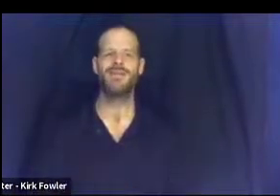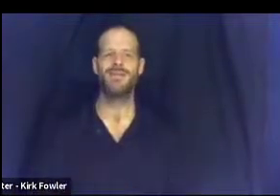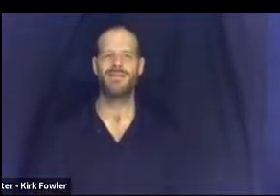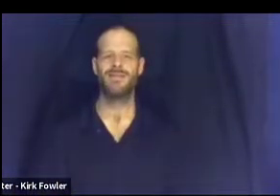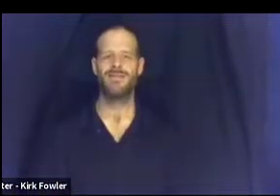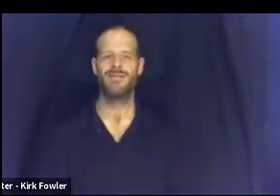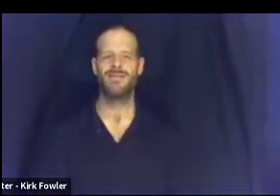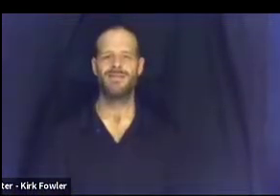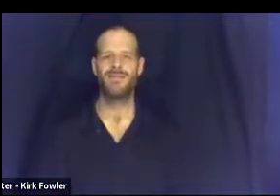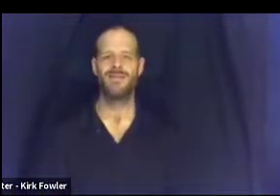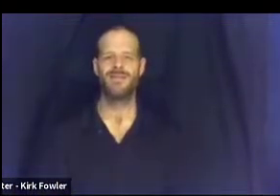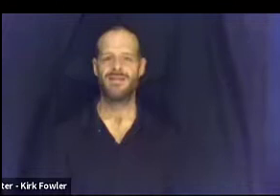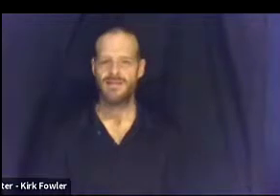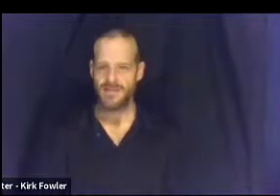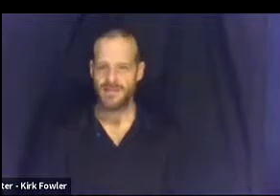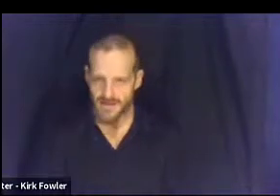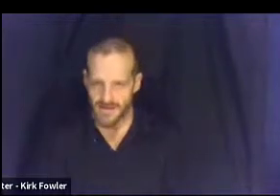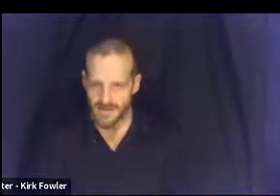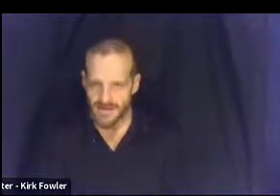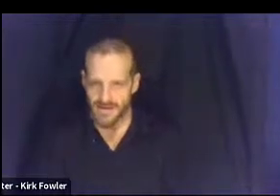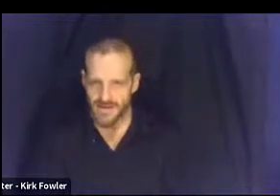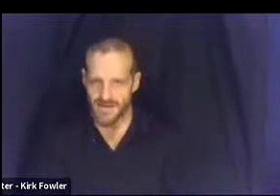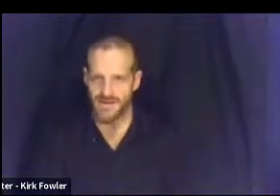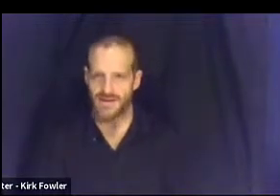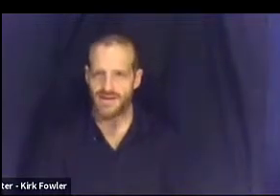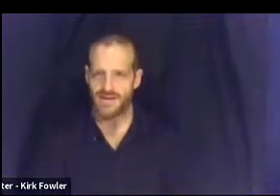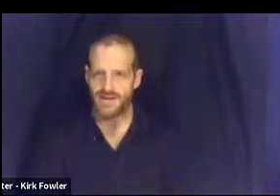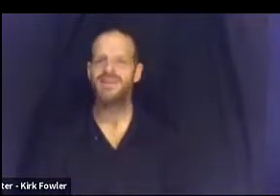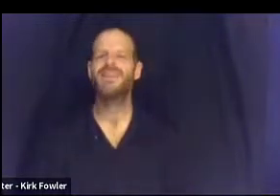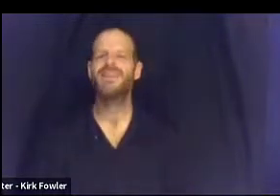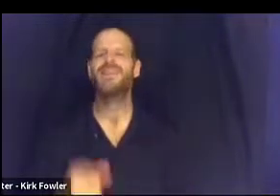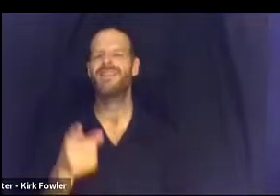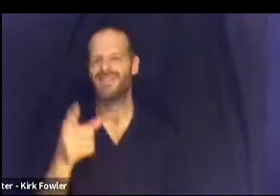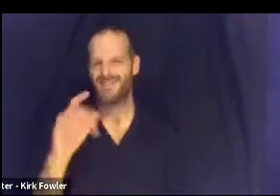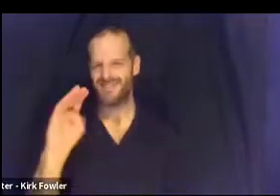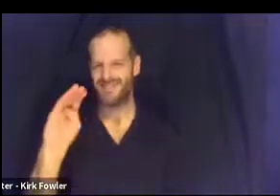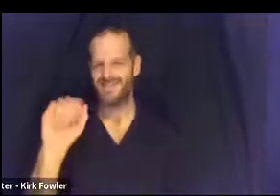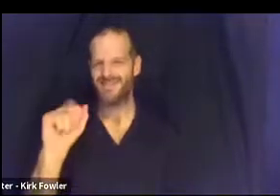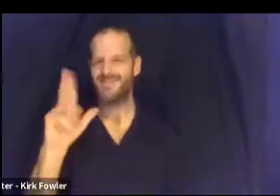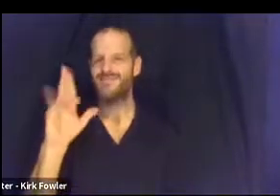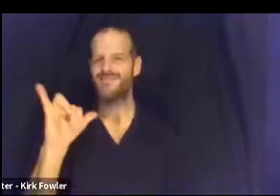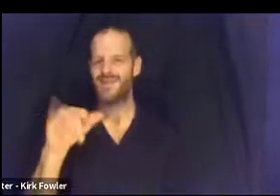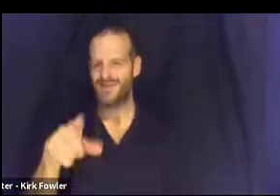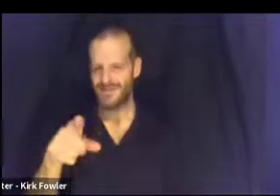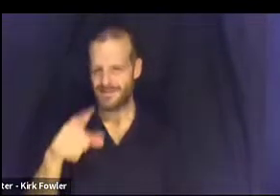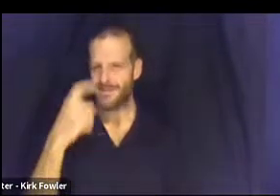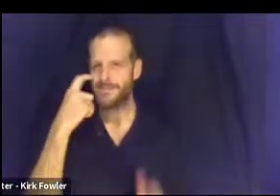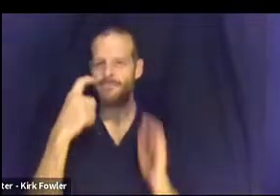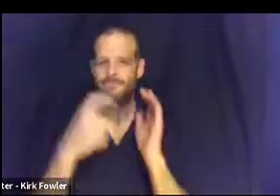Yeah, yup. Thank you, Marcy. Marcy noticed, and I really wished as I watched this video,